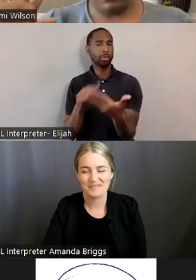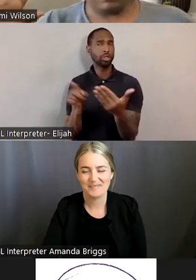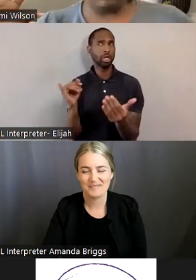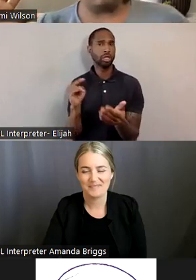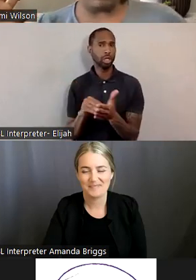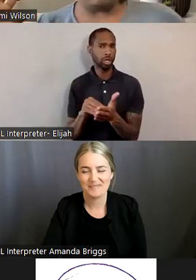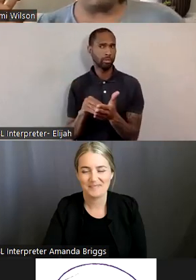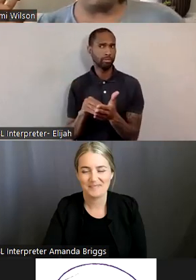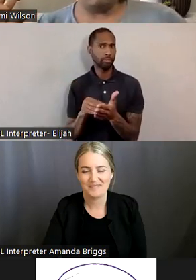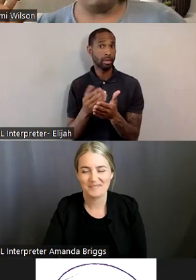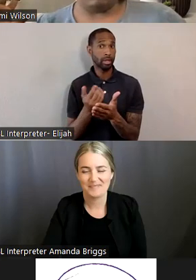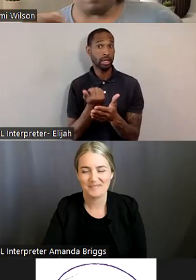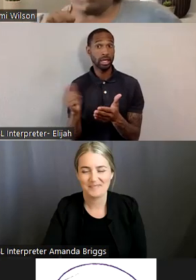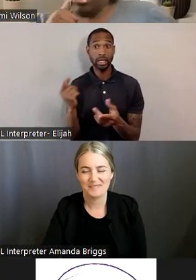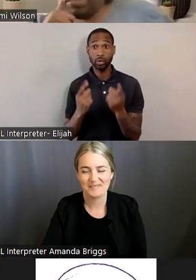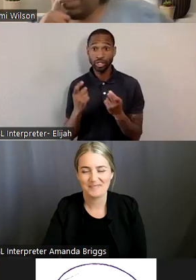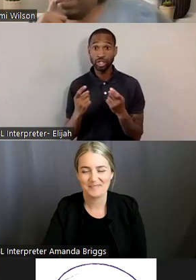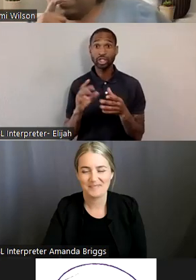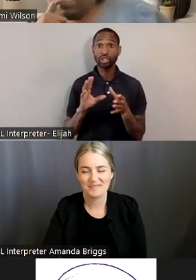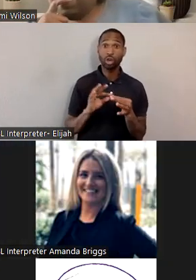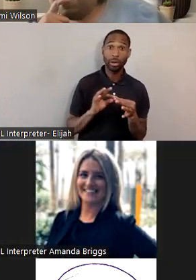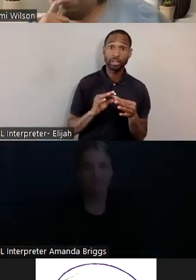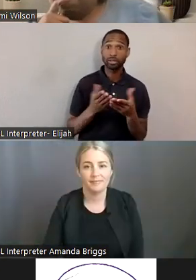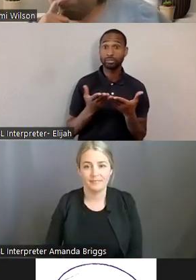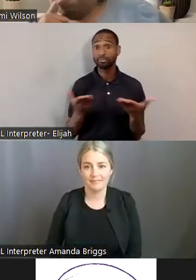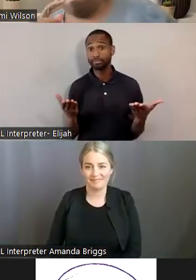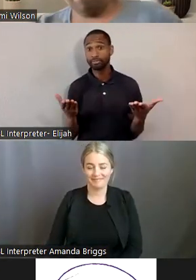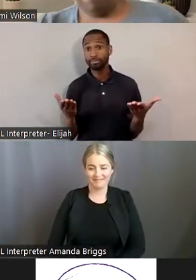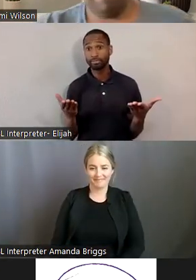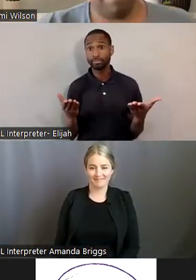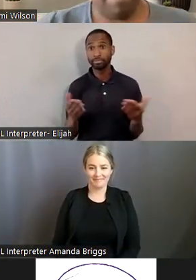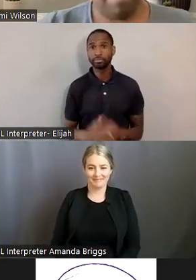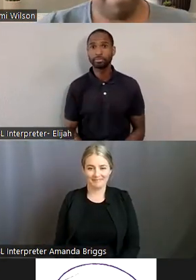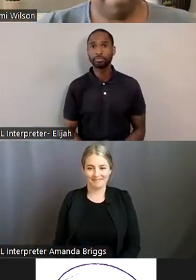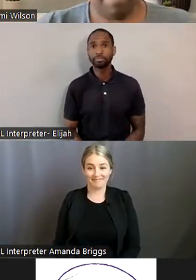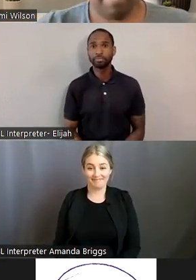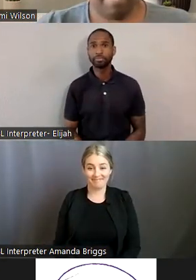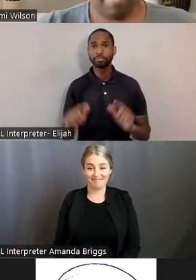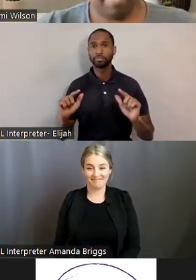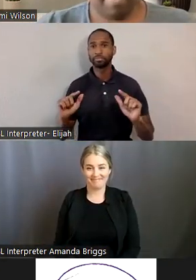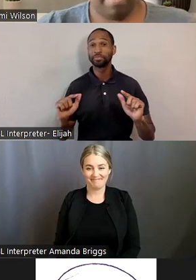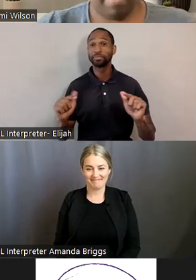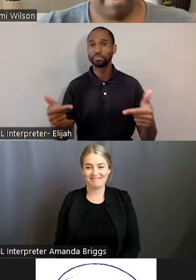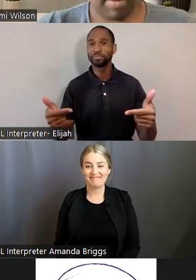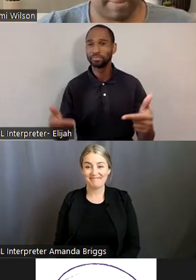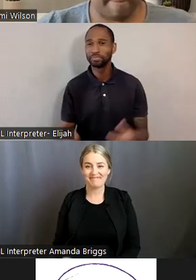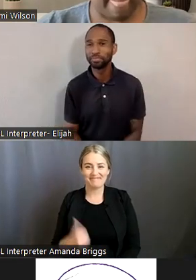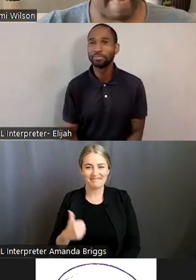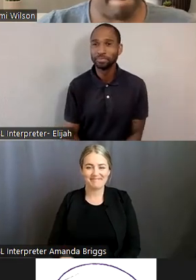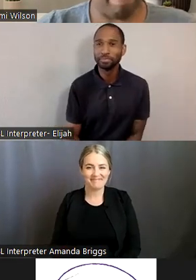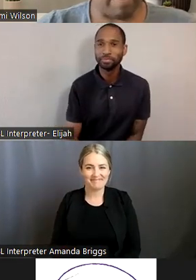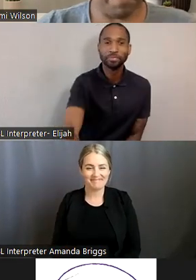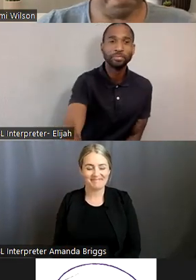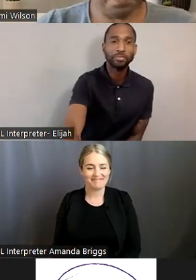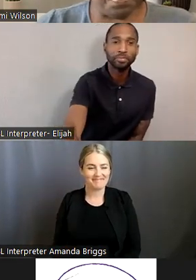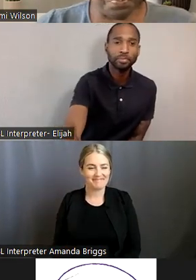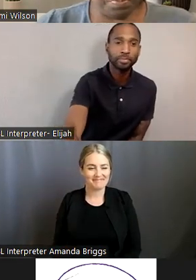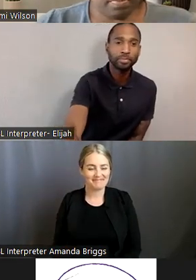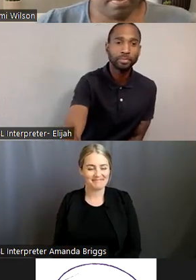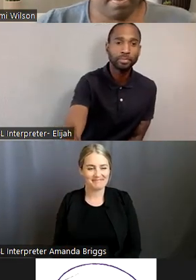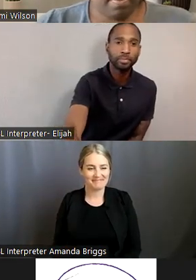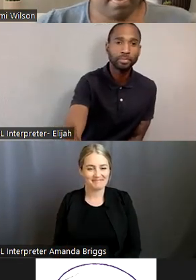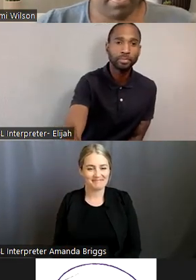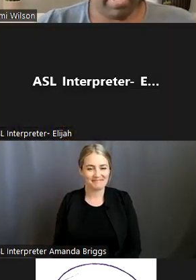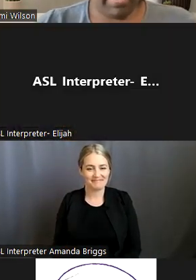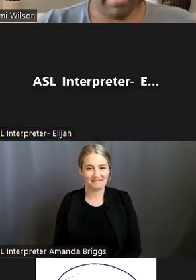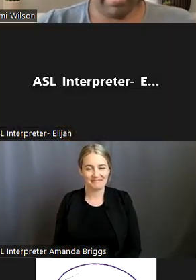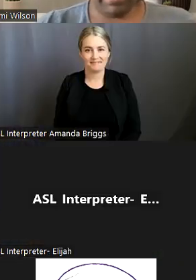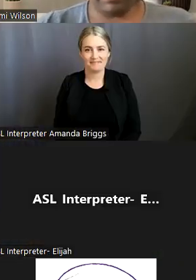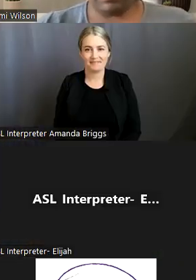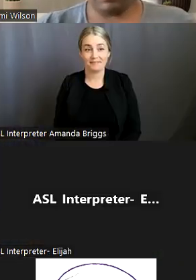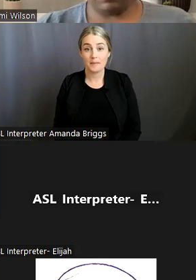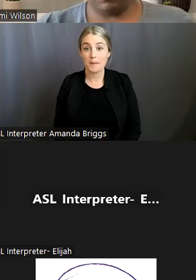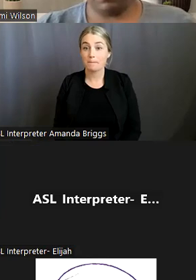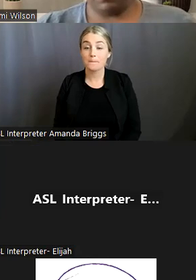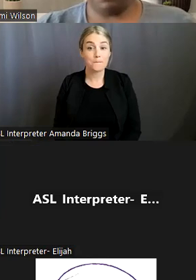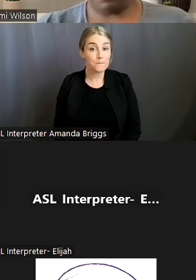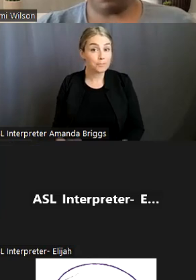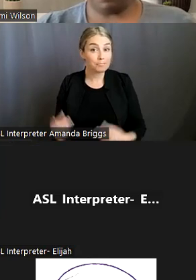Any other questions, comments? Okay. And so